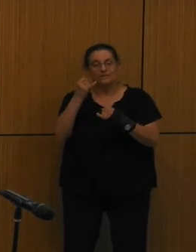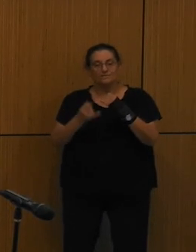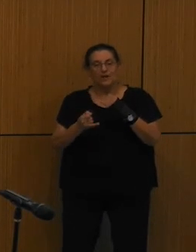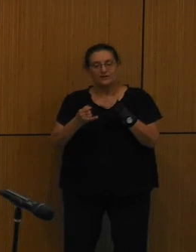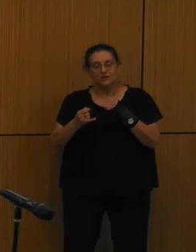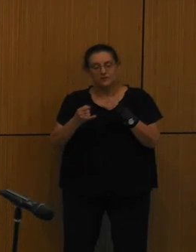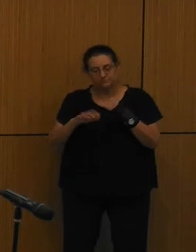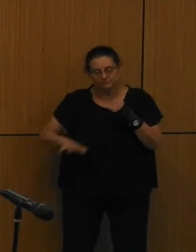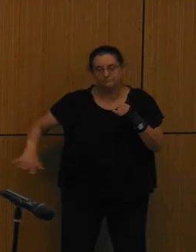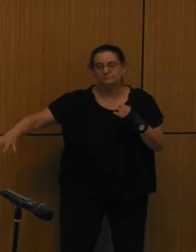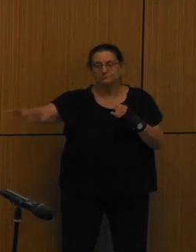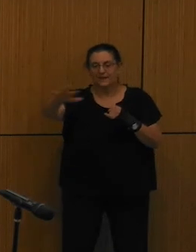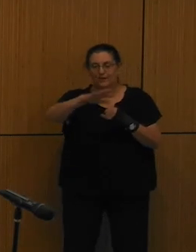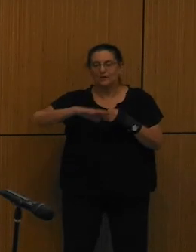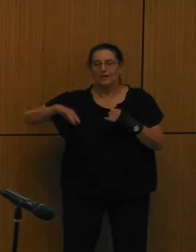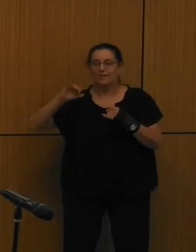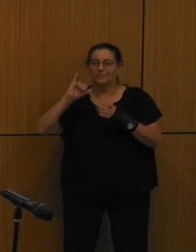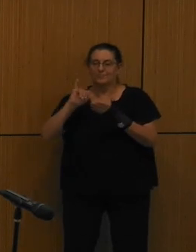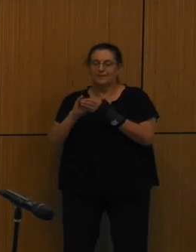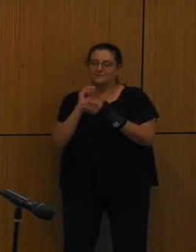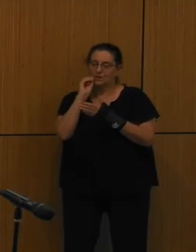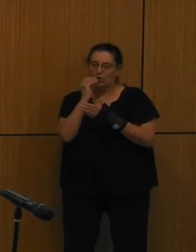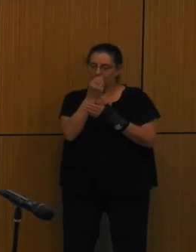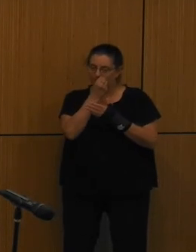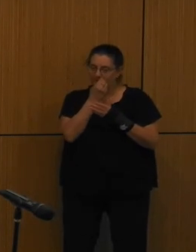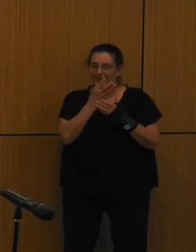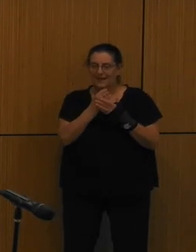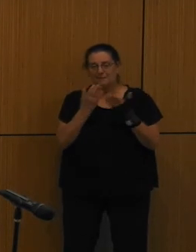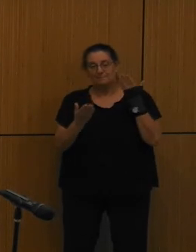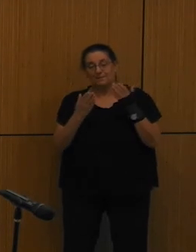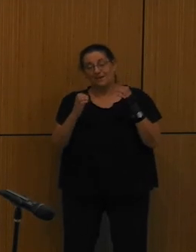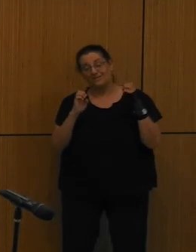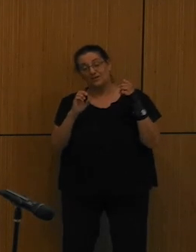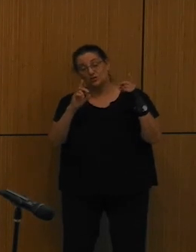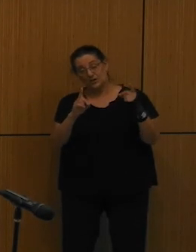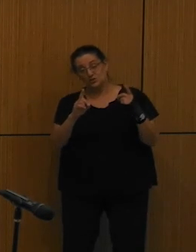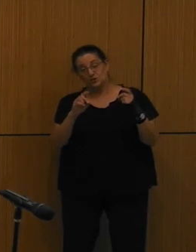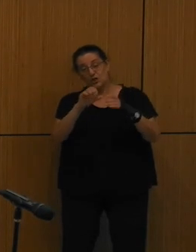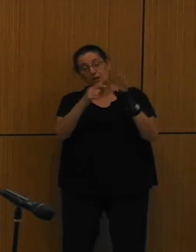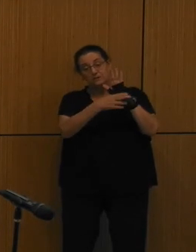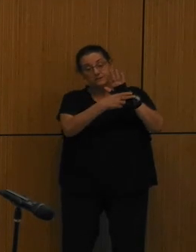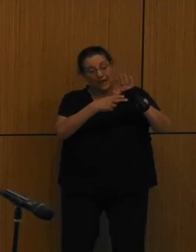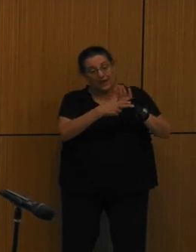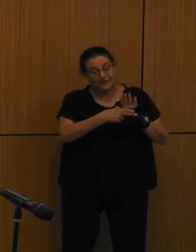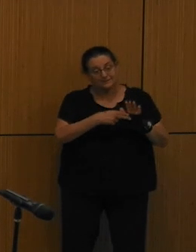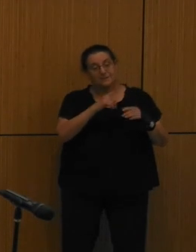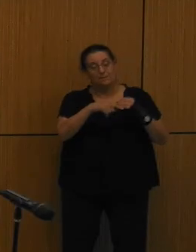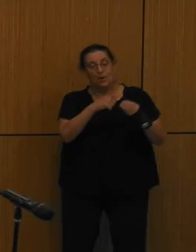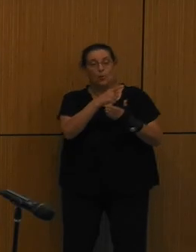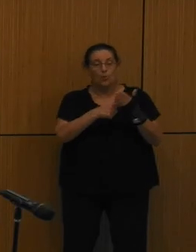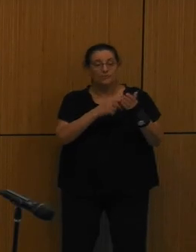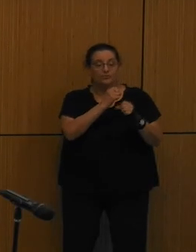path that goes down through the courtyard and maybe have some educational signage about, you know, what? What are these rocks and where did they come from?